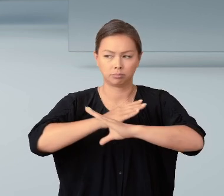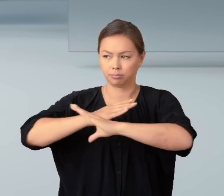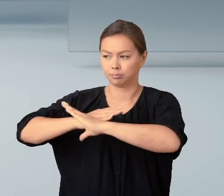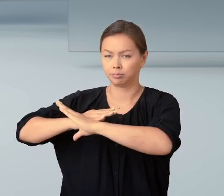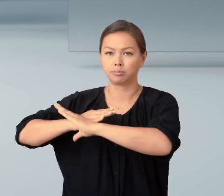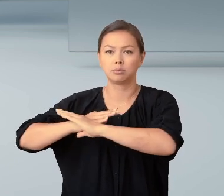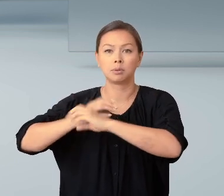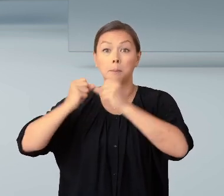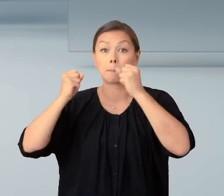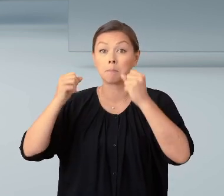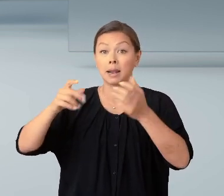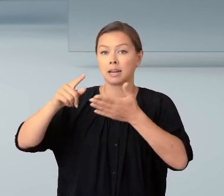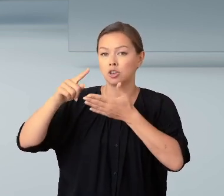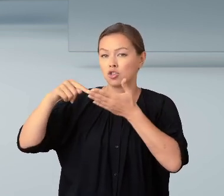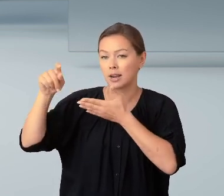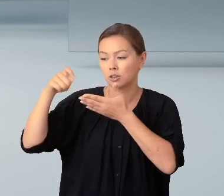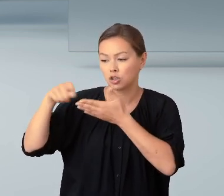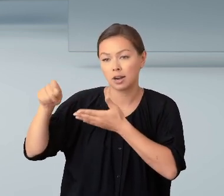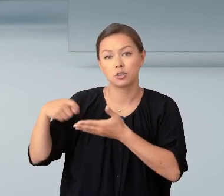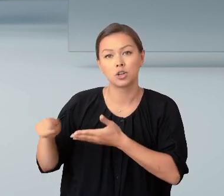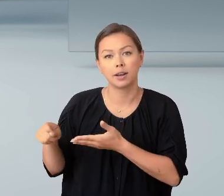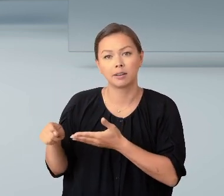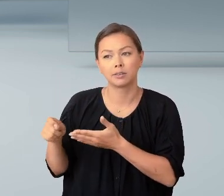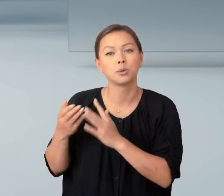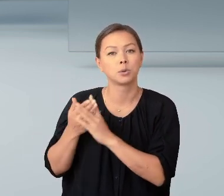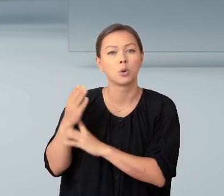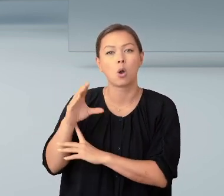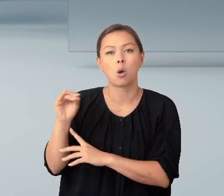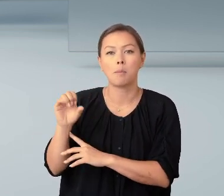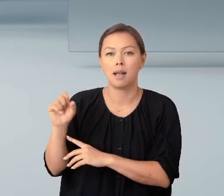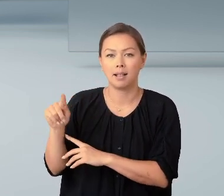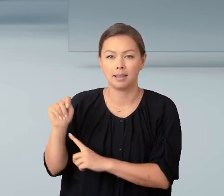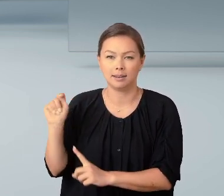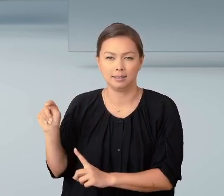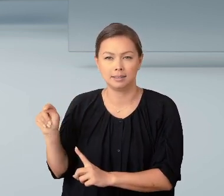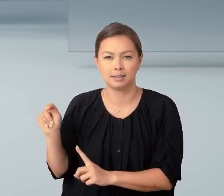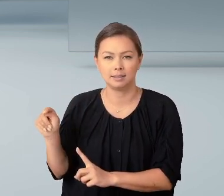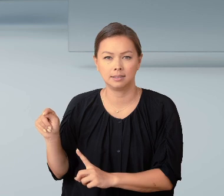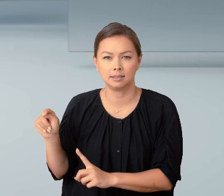grounding checks embedded in Copilot within Business Central.